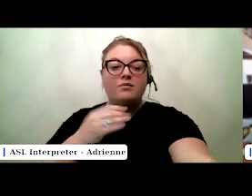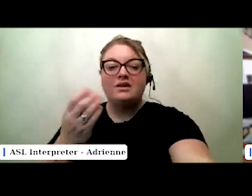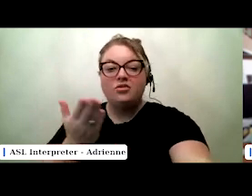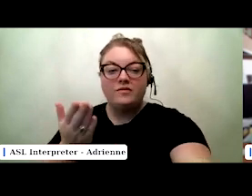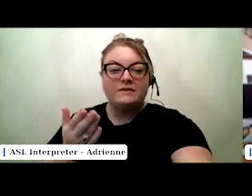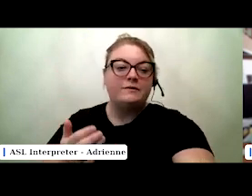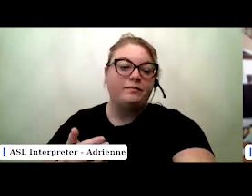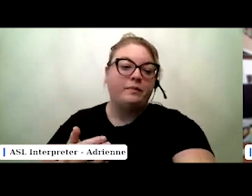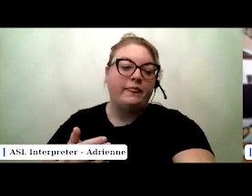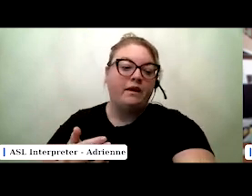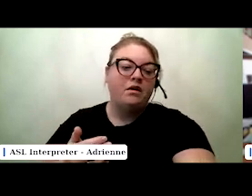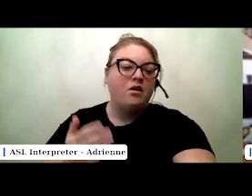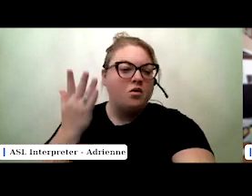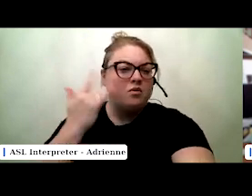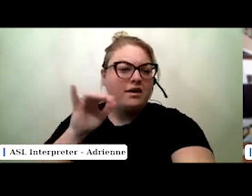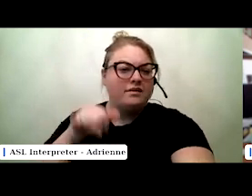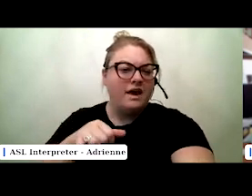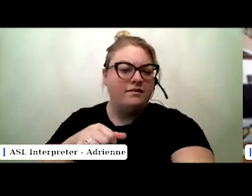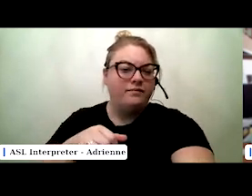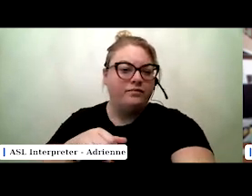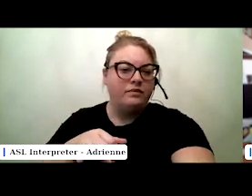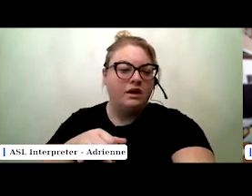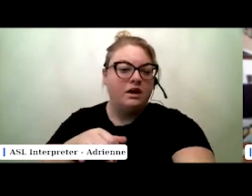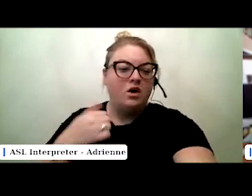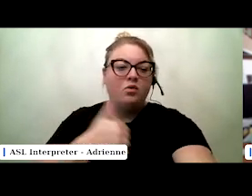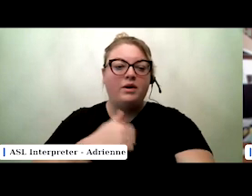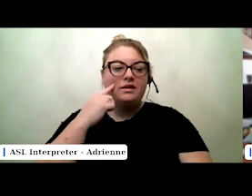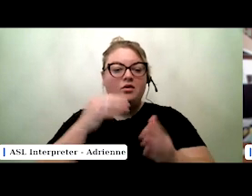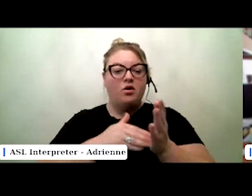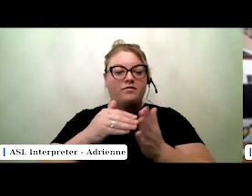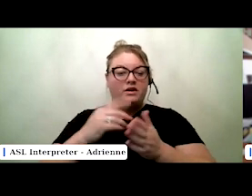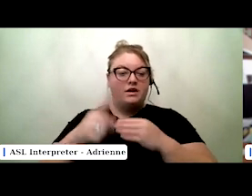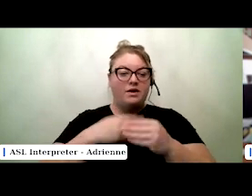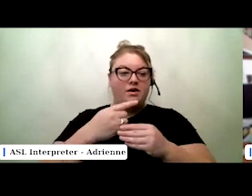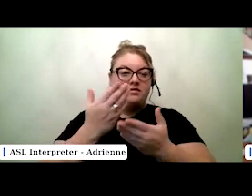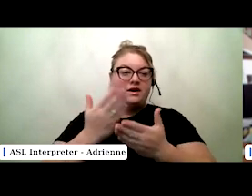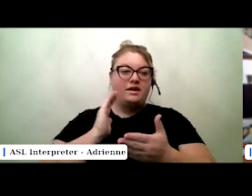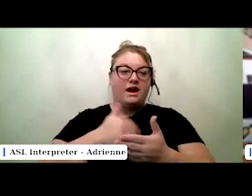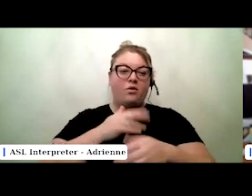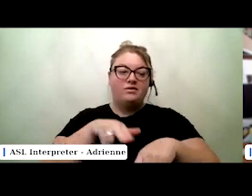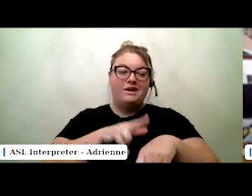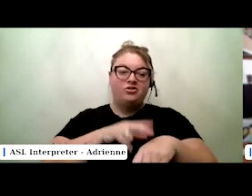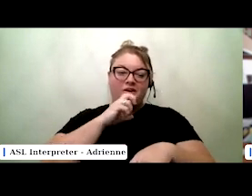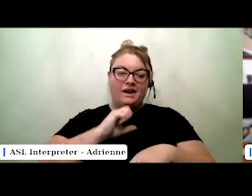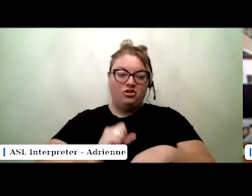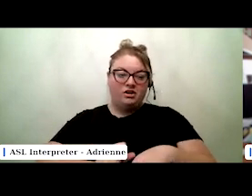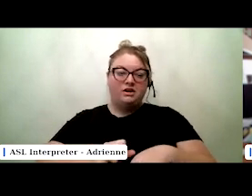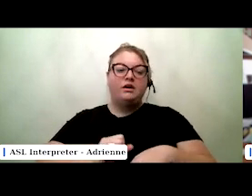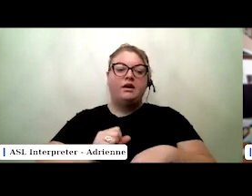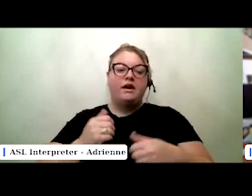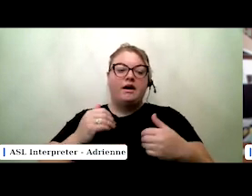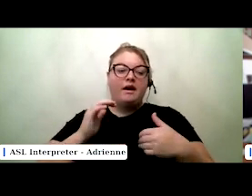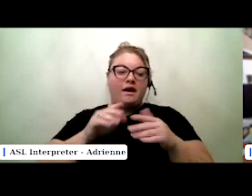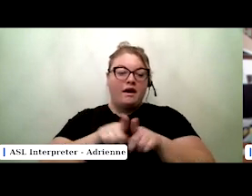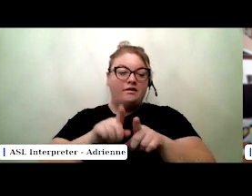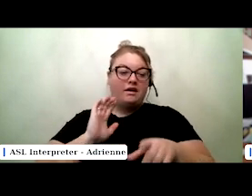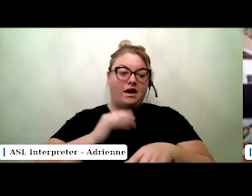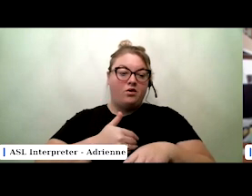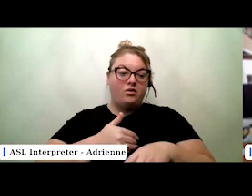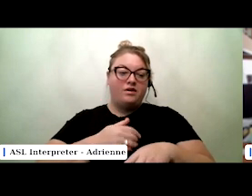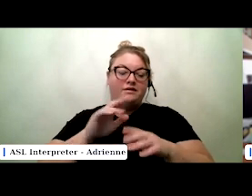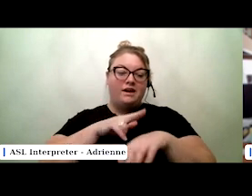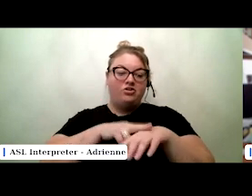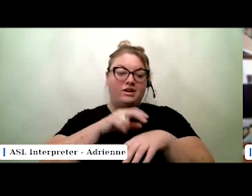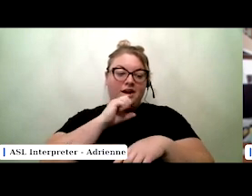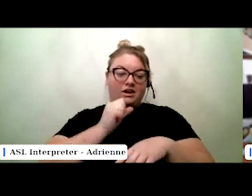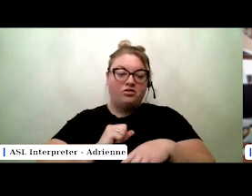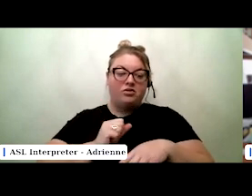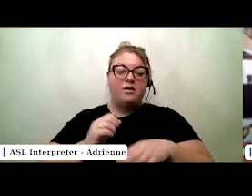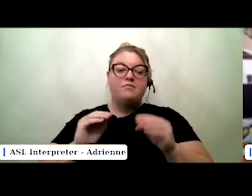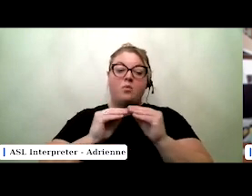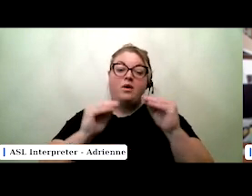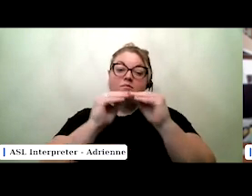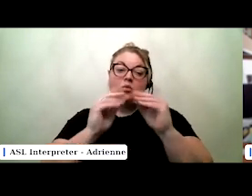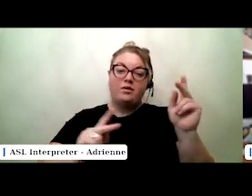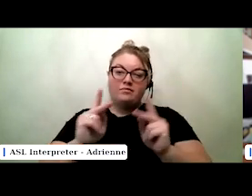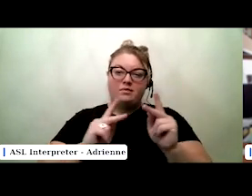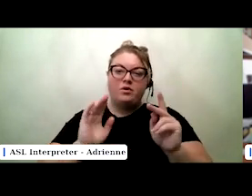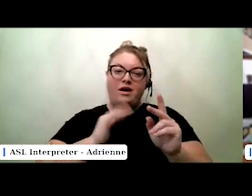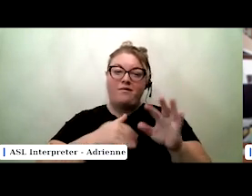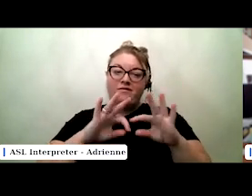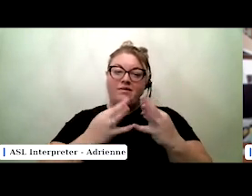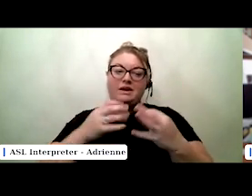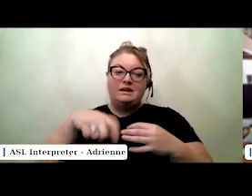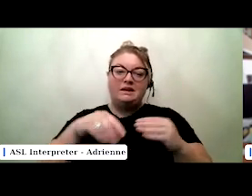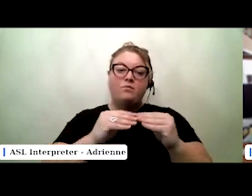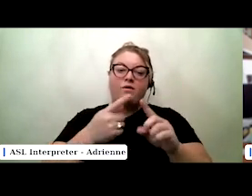Why is that? Because we think a lot about the fact that our nation is aging, and as our nation ages more and more people, you and I and all of our families are gonna need long-term services and supports.